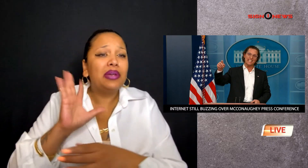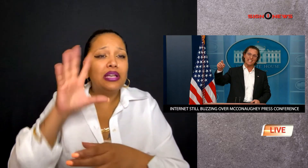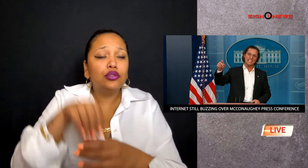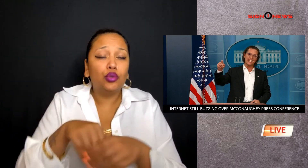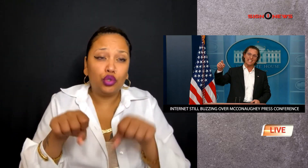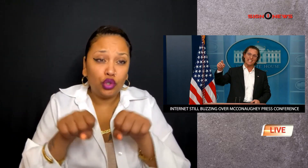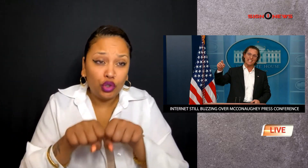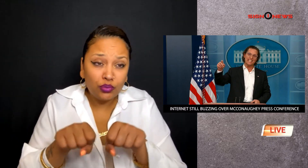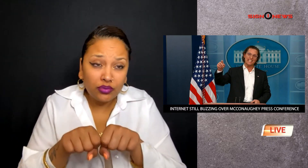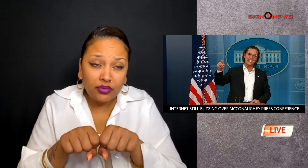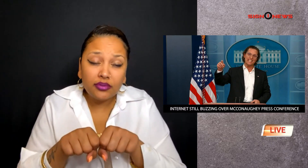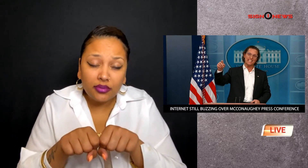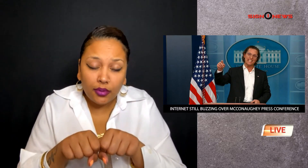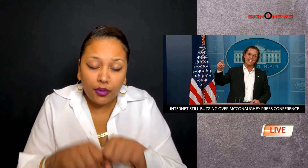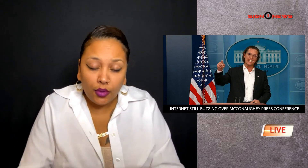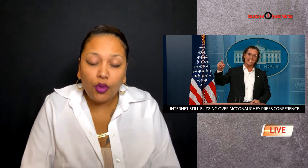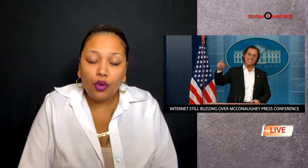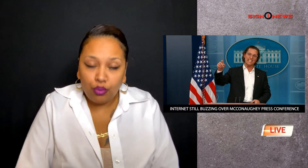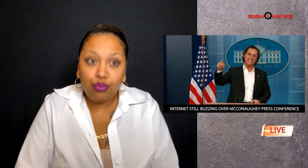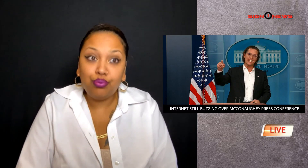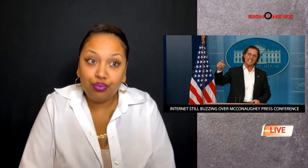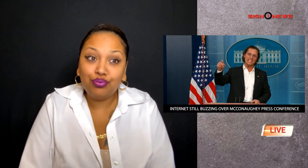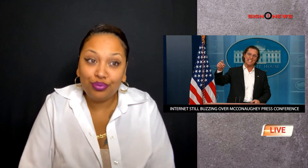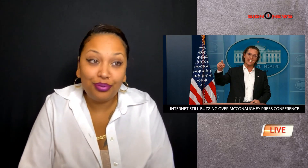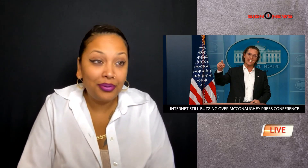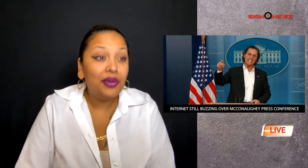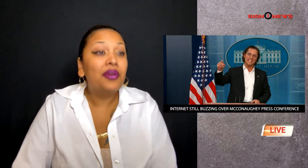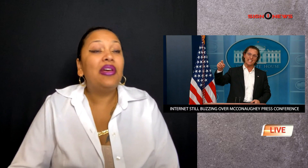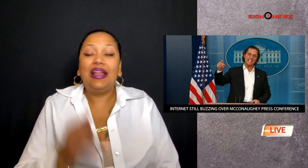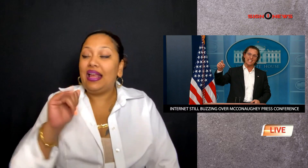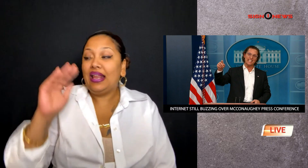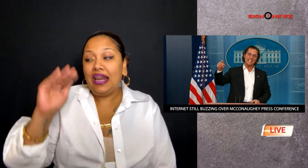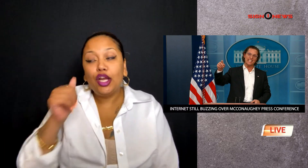he also brought items belonging to the victims including the shoes a little girl